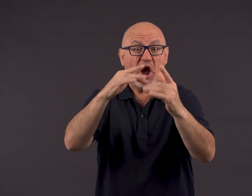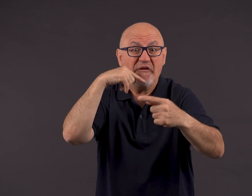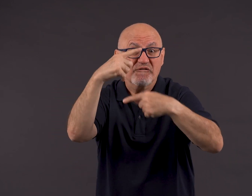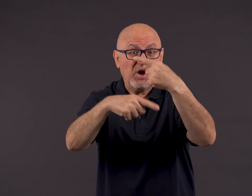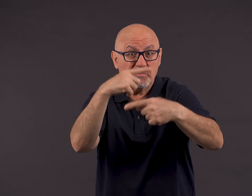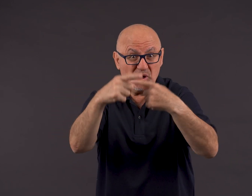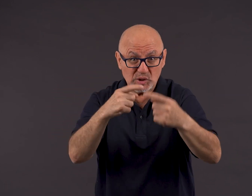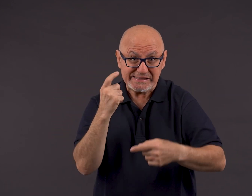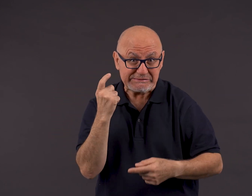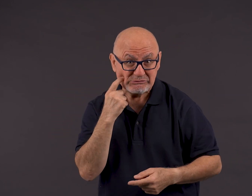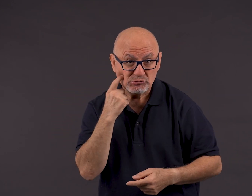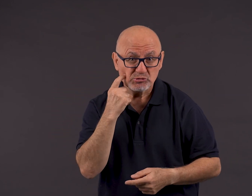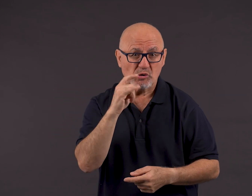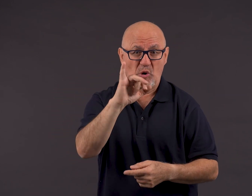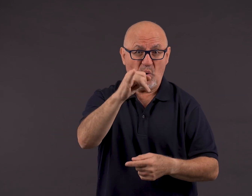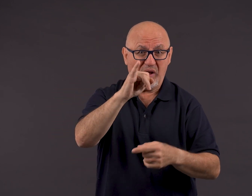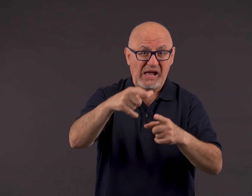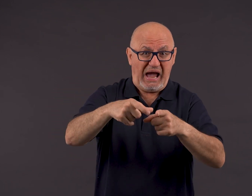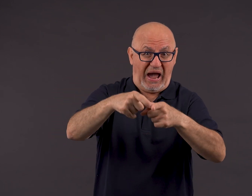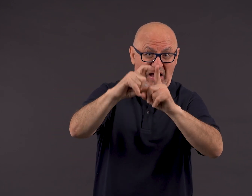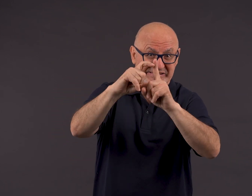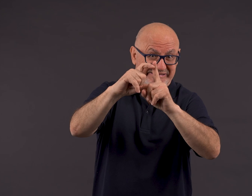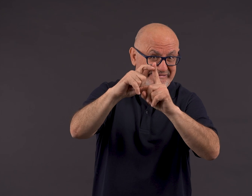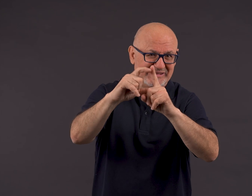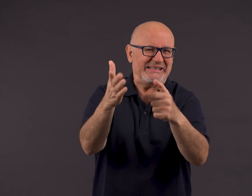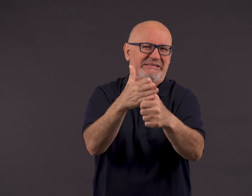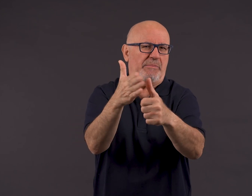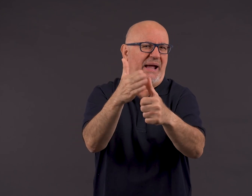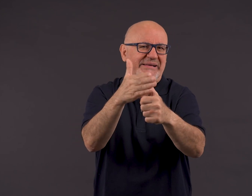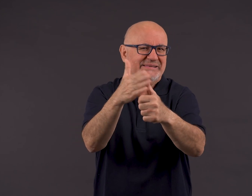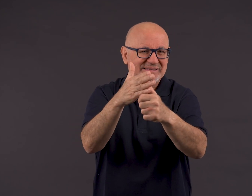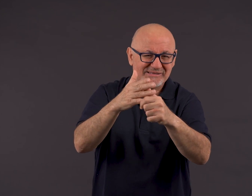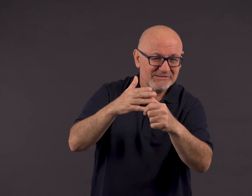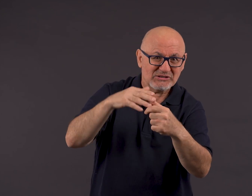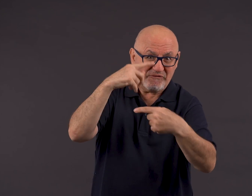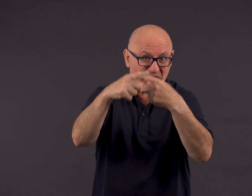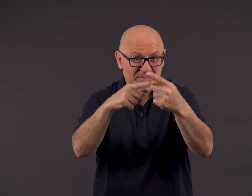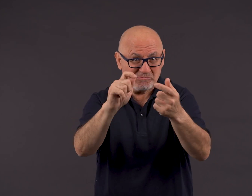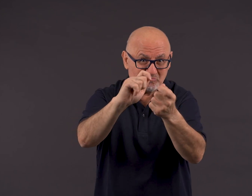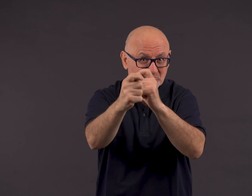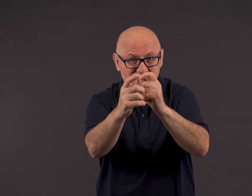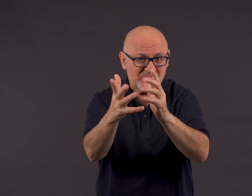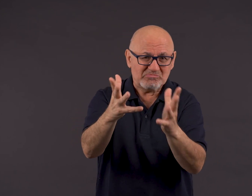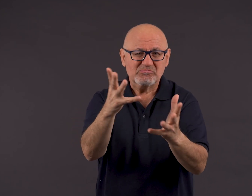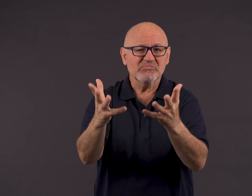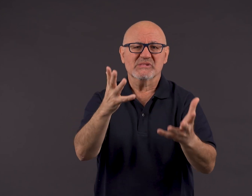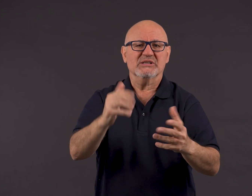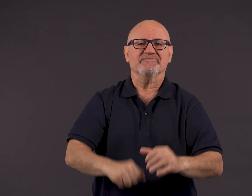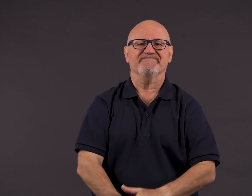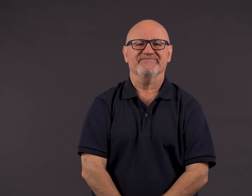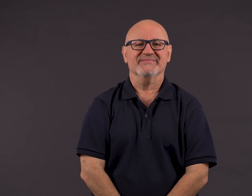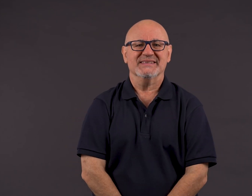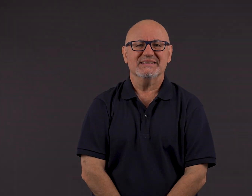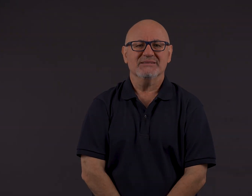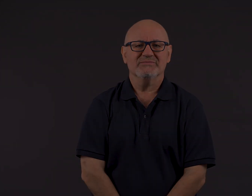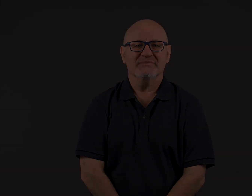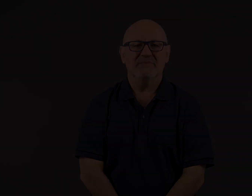websites whether a website is easy or hard to use depends on how it can be customized.